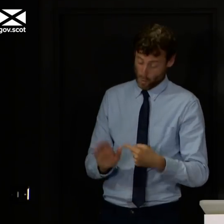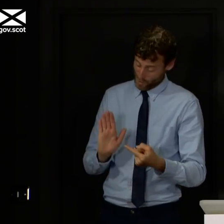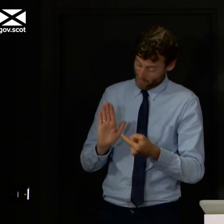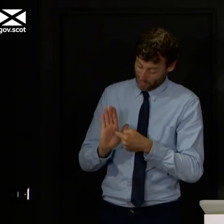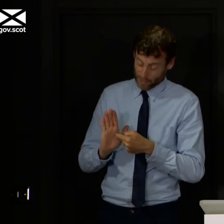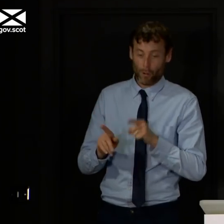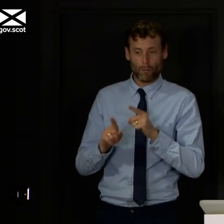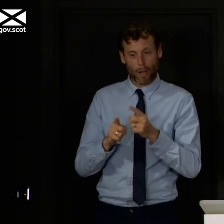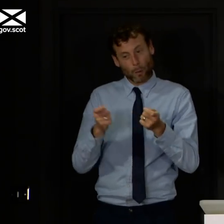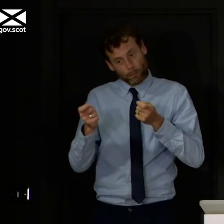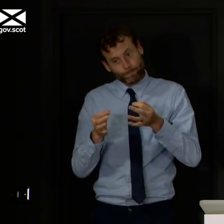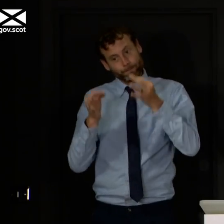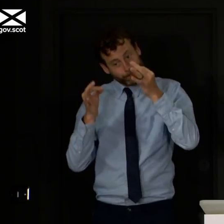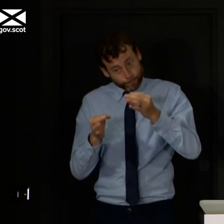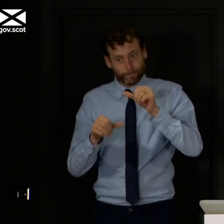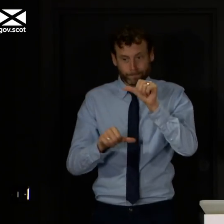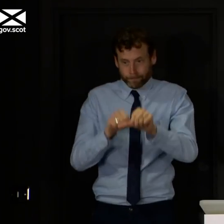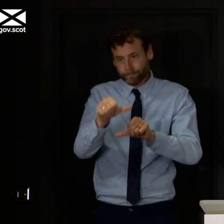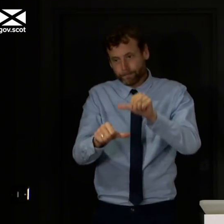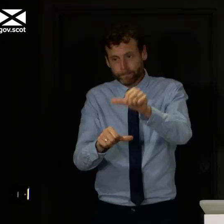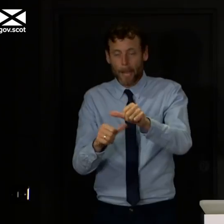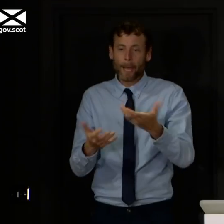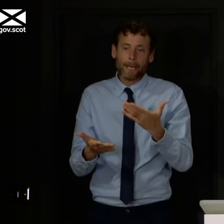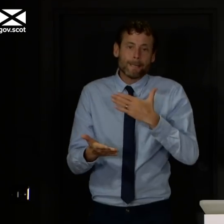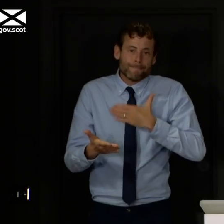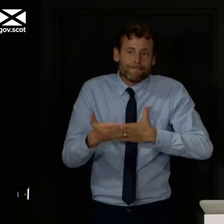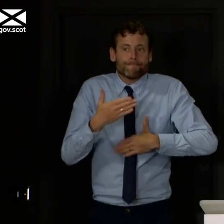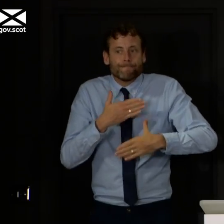sustainably as possible. And if sometimes that means doing things a little bit slower